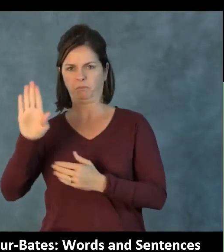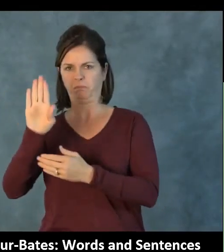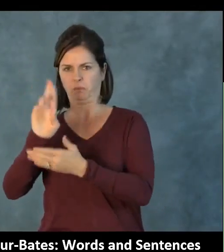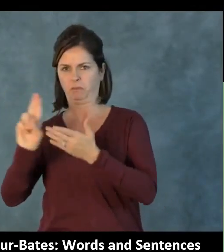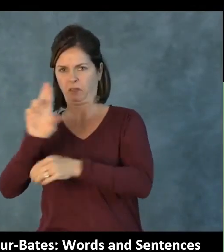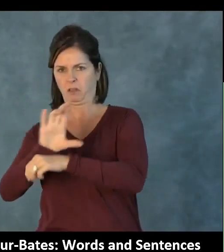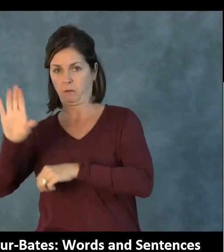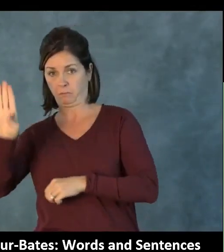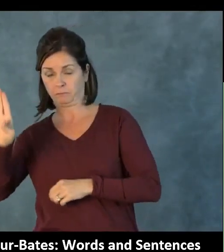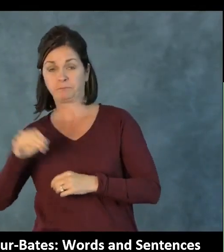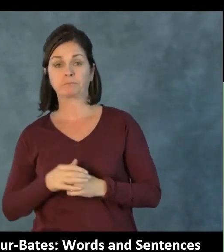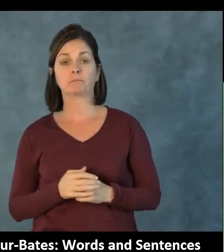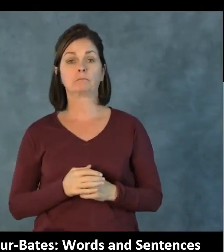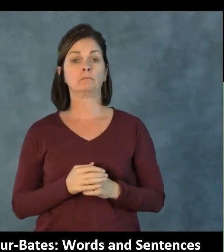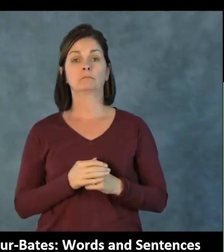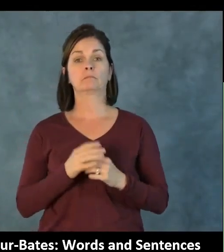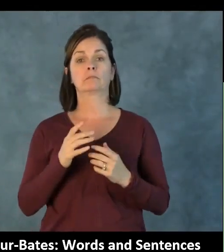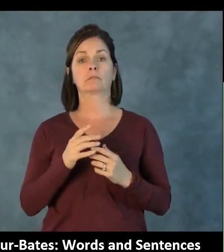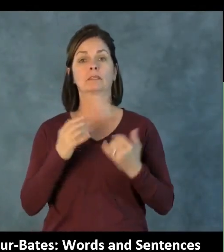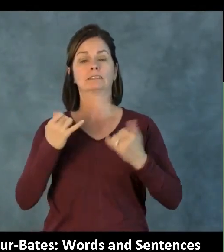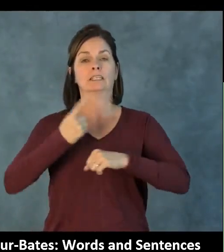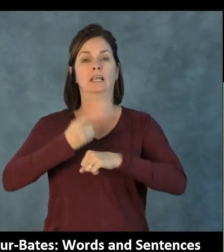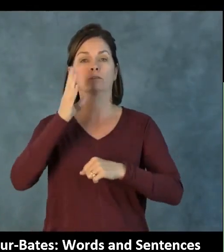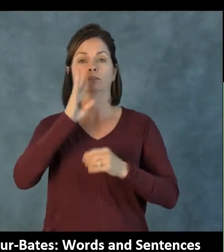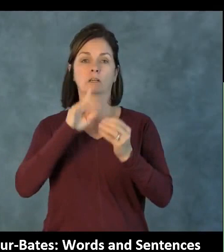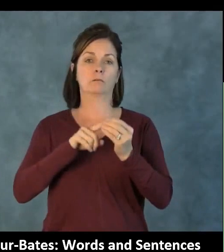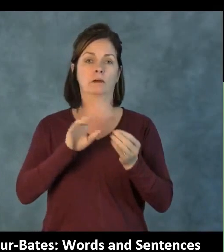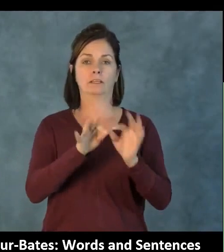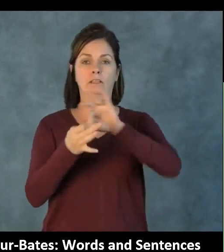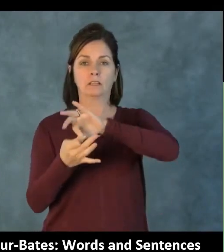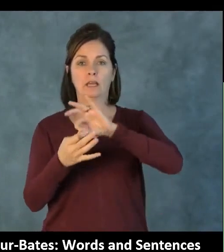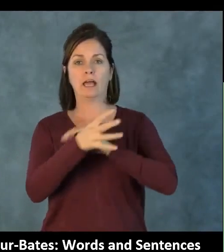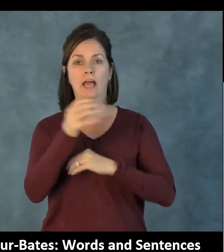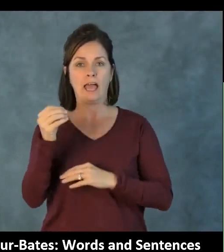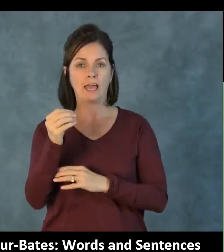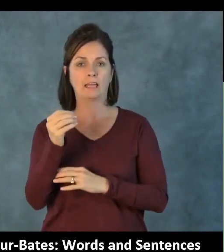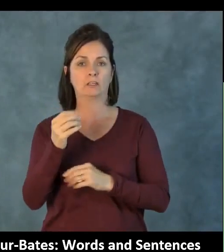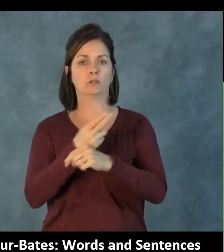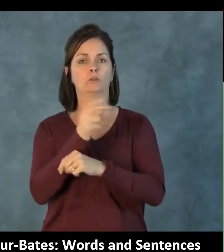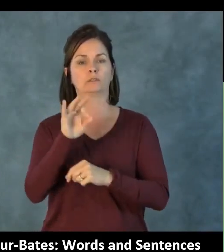about the interpretation and use of the results, that you would get from administering